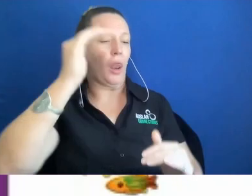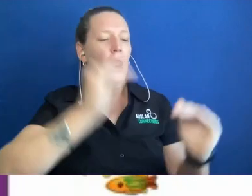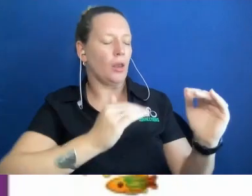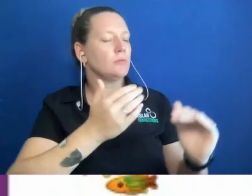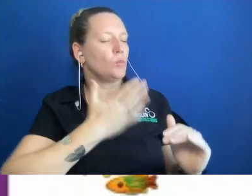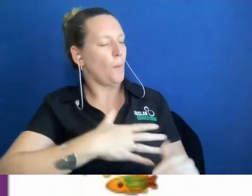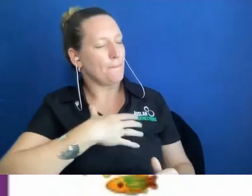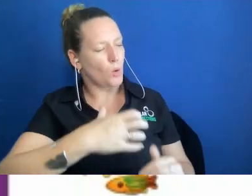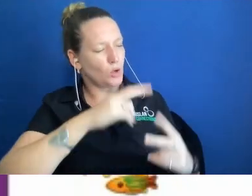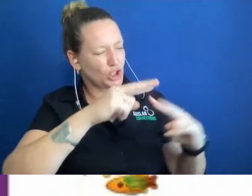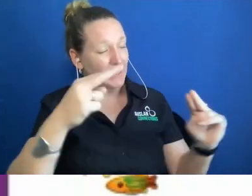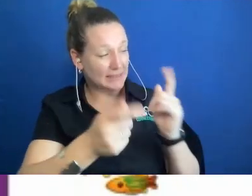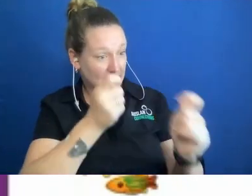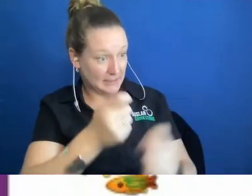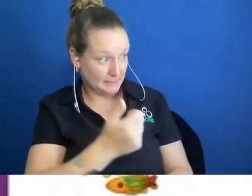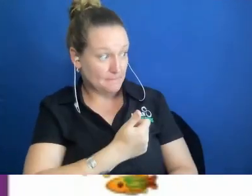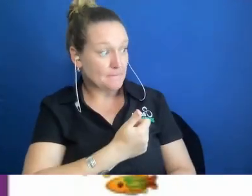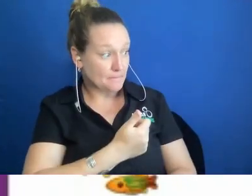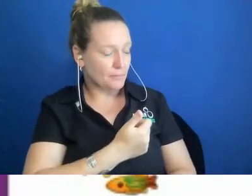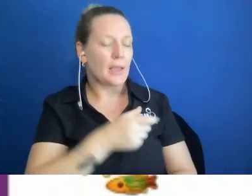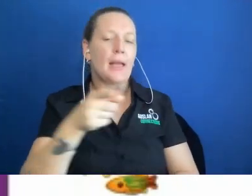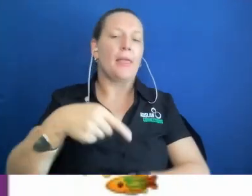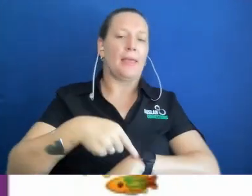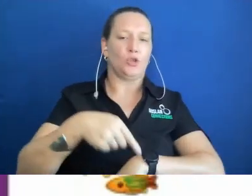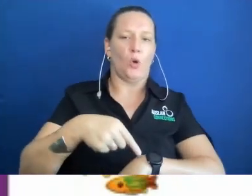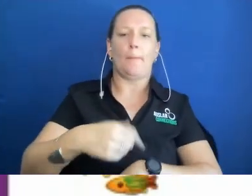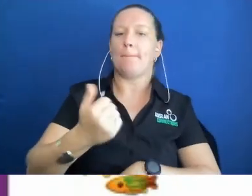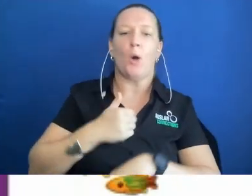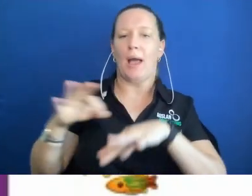for us or for me unfortunately my husband wasn't able to be there because he was with our